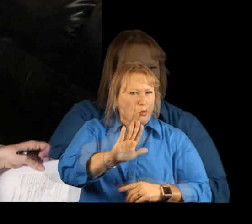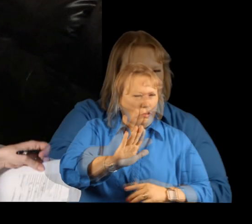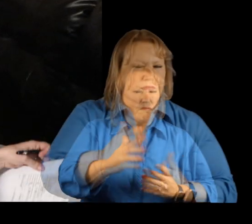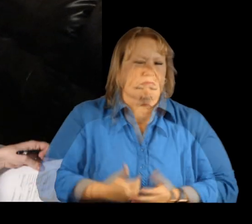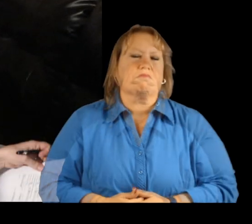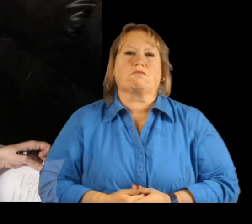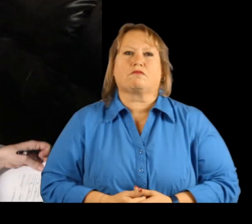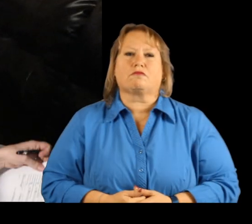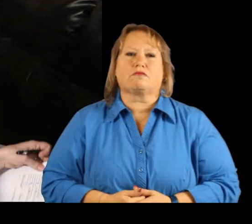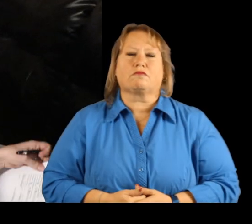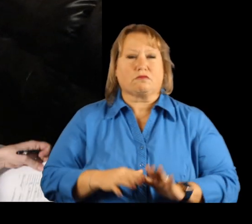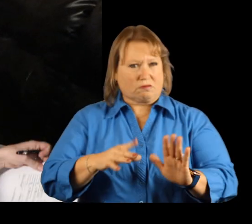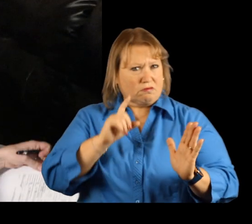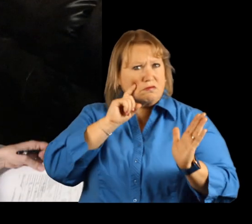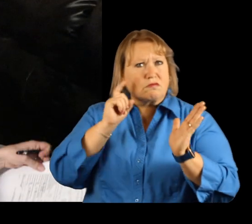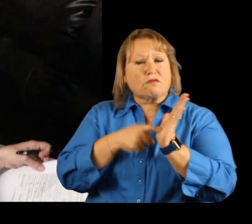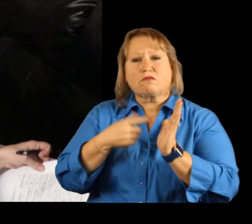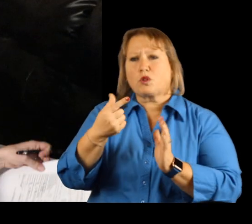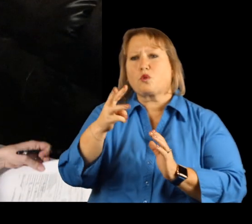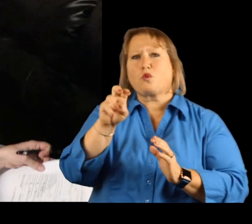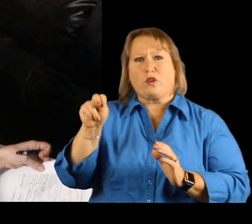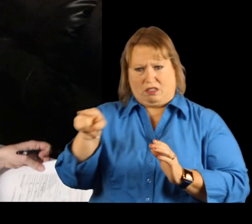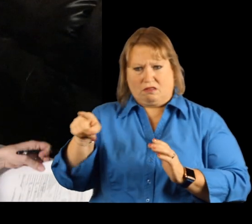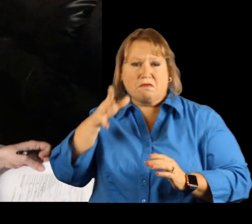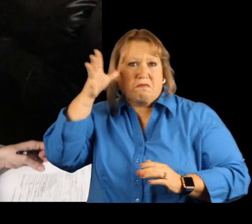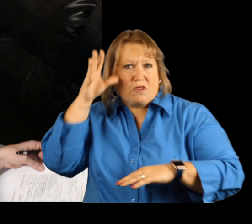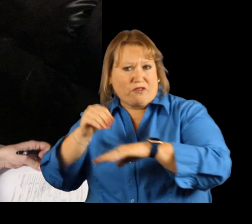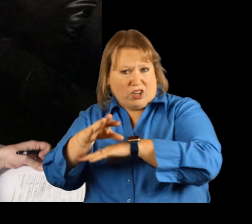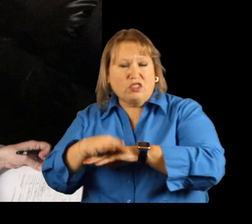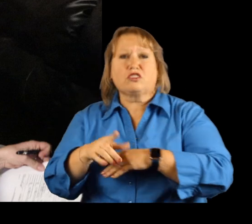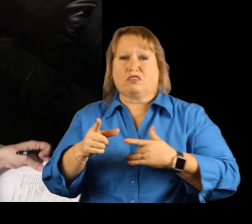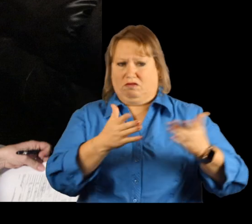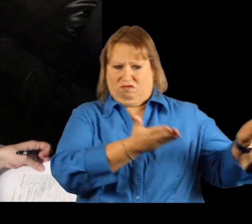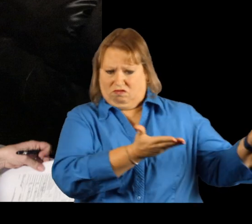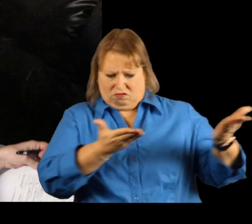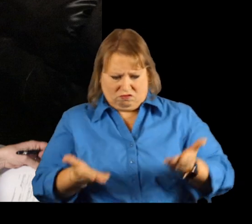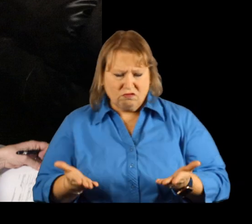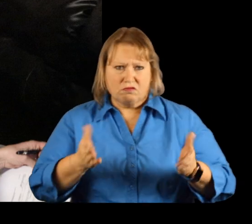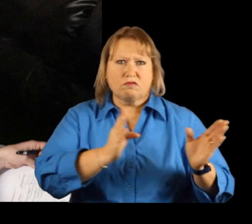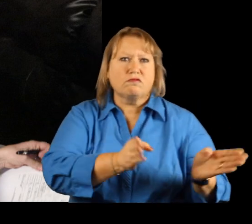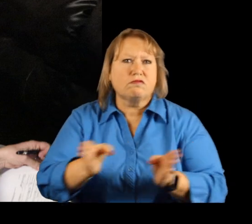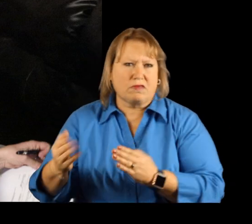Notice how Gwenn, the Parent Advisor, has come prepared to the evaluation. Gwenn has